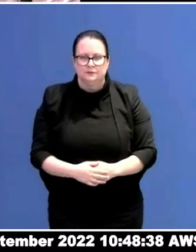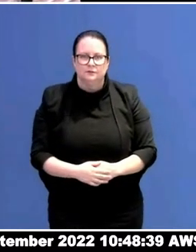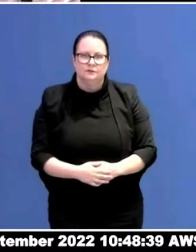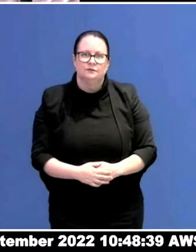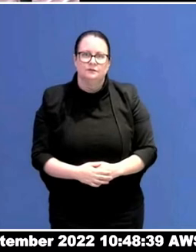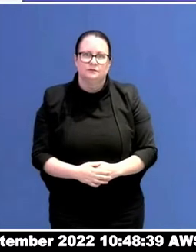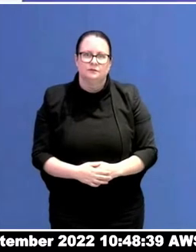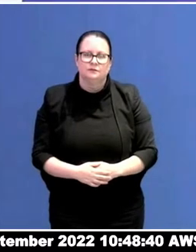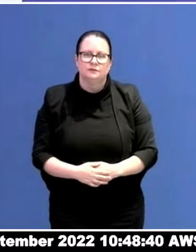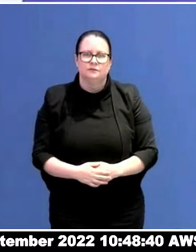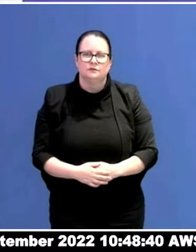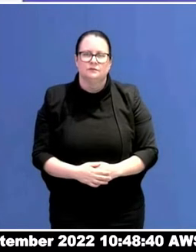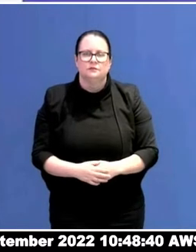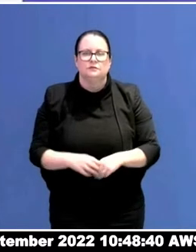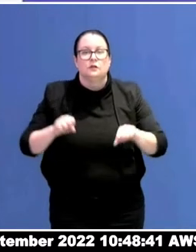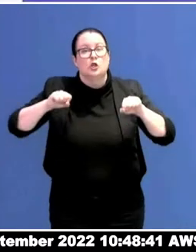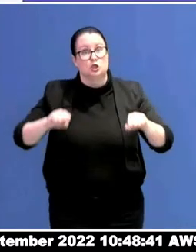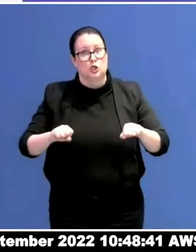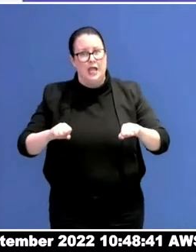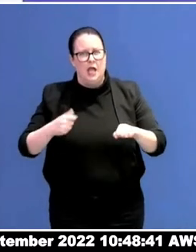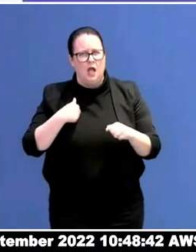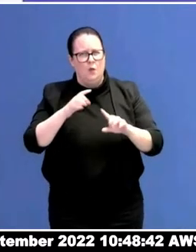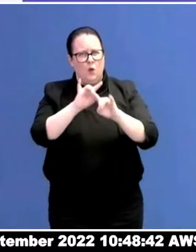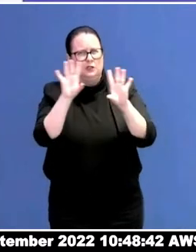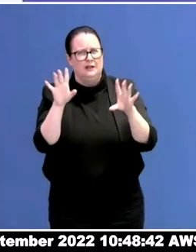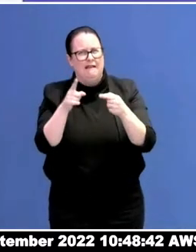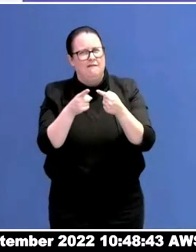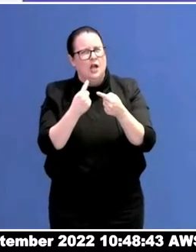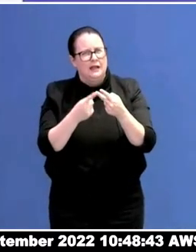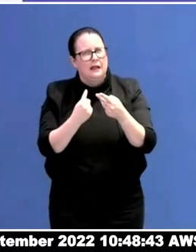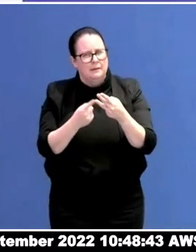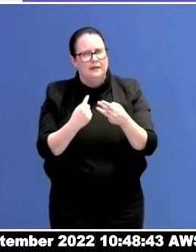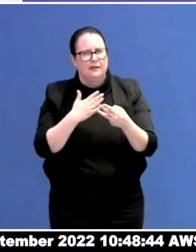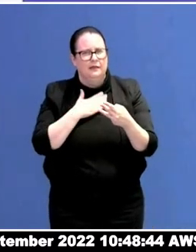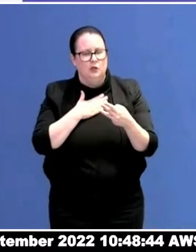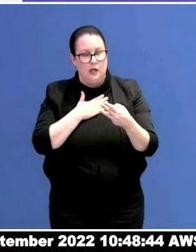Terry, just a couple of things again to clarify in my own mind.